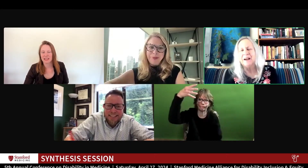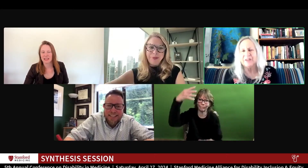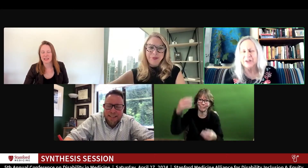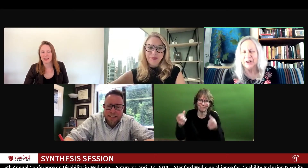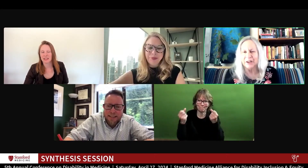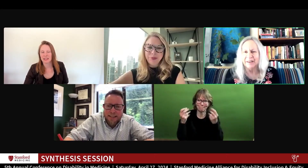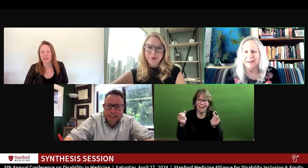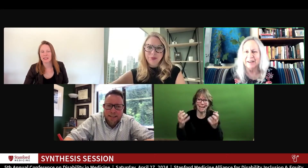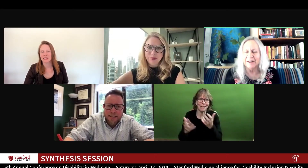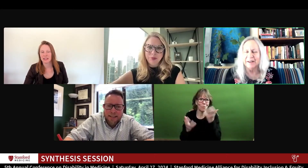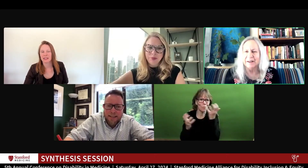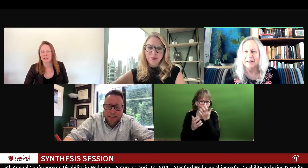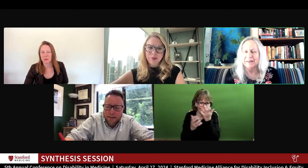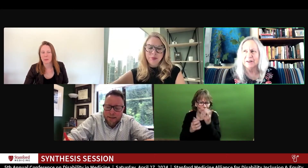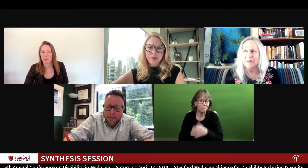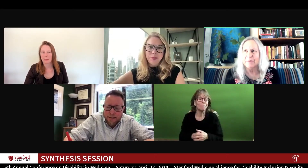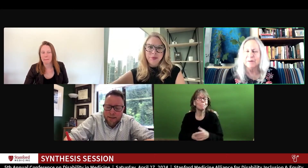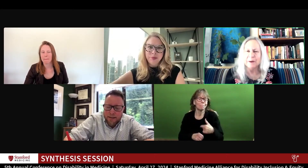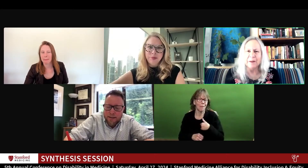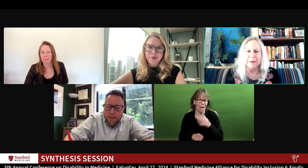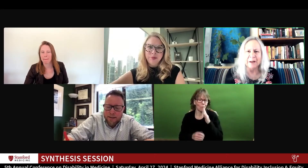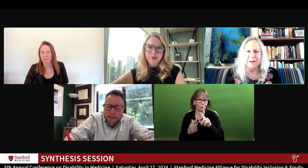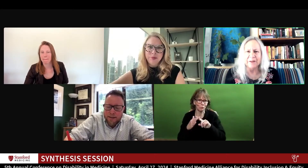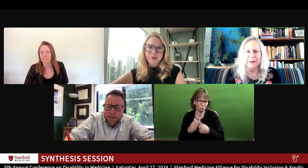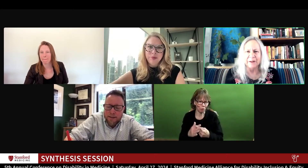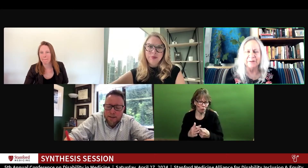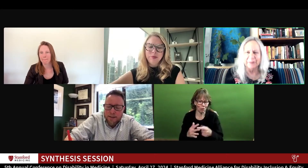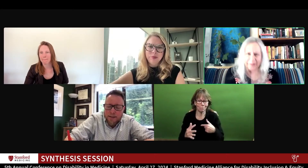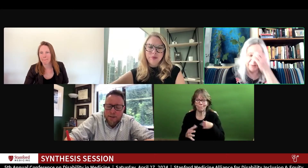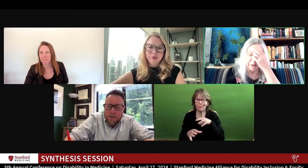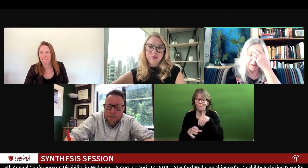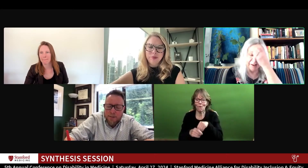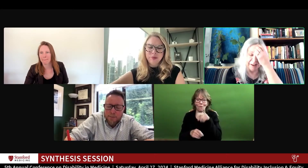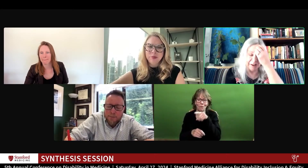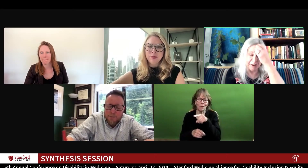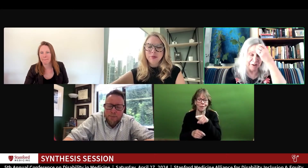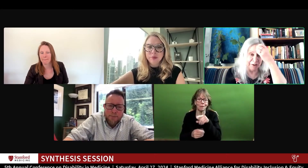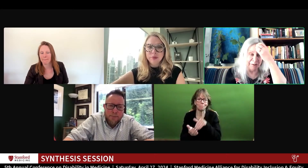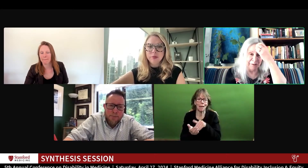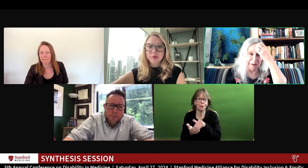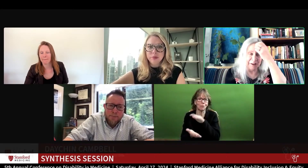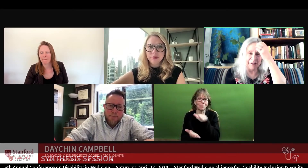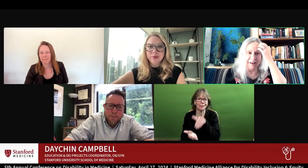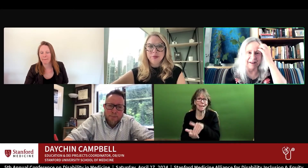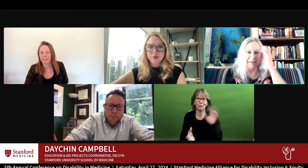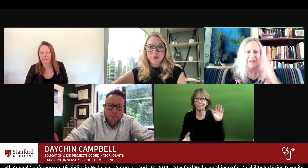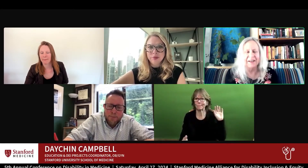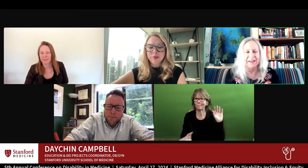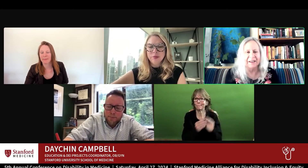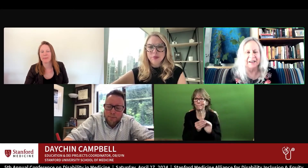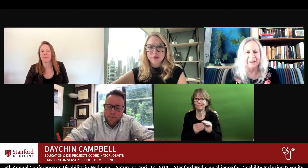I'll start, so I've been around the medical center for 36 years doing various things and,